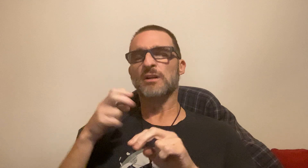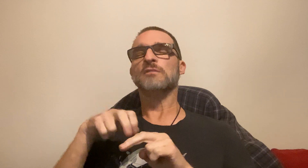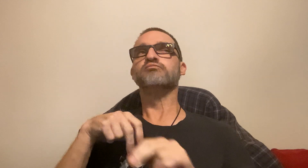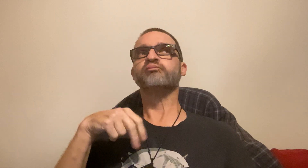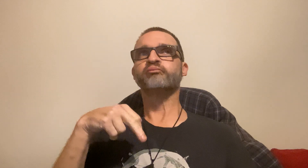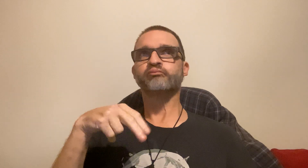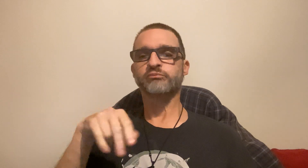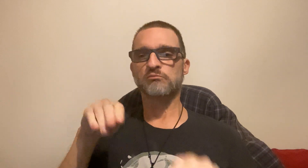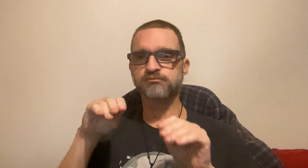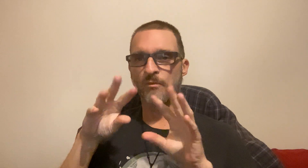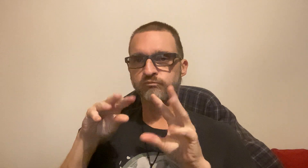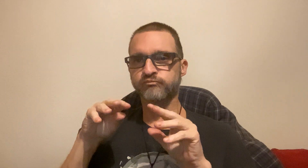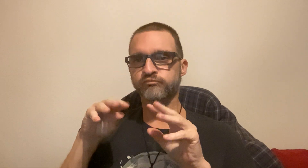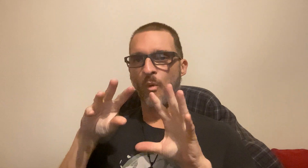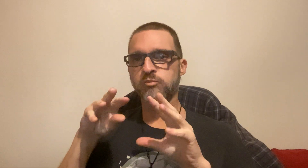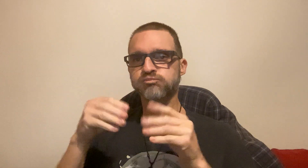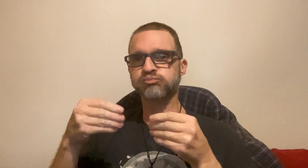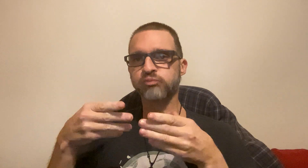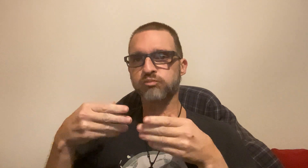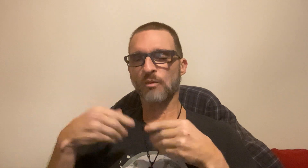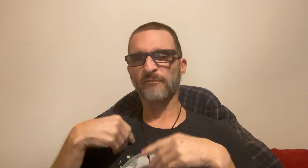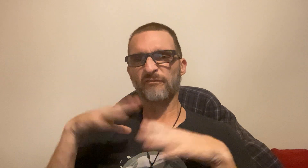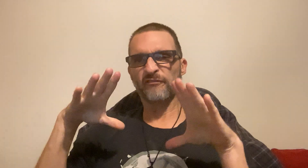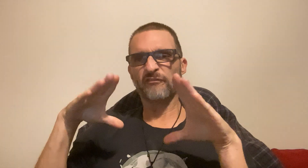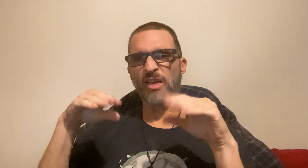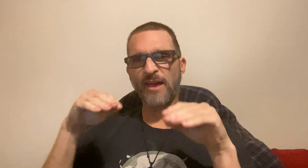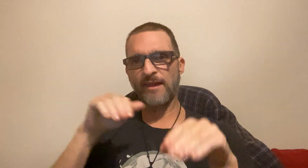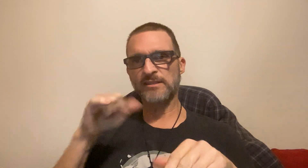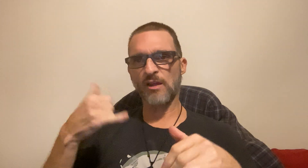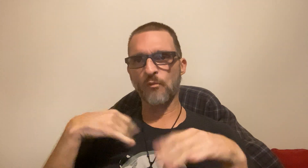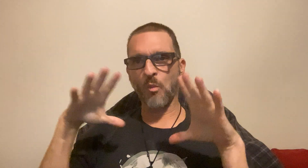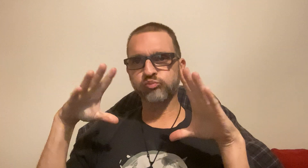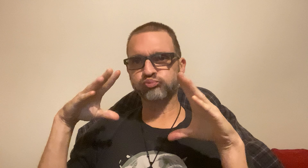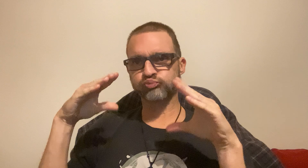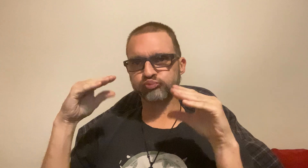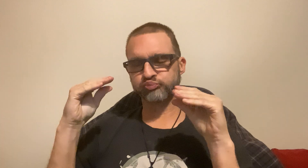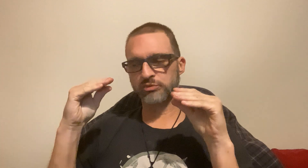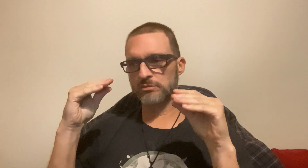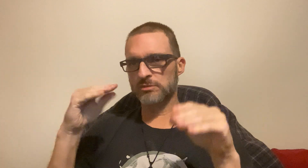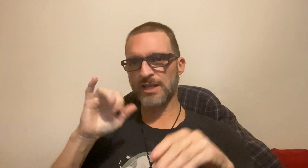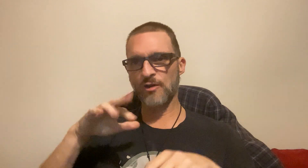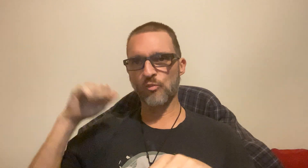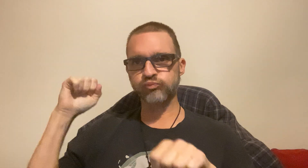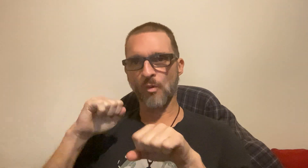pain in my butt. I'll stand up to take a walk with pain throbbing in my butt. I have a flat ass now. It's flat and feels like